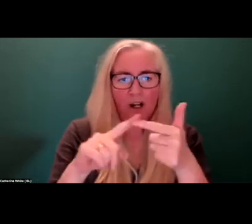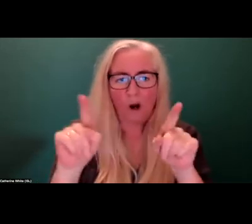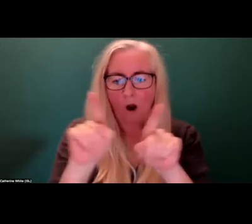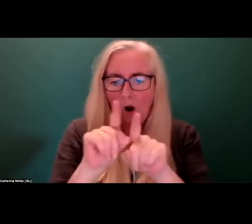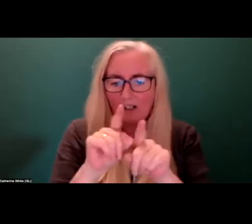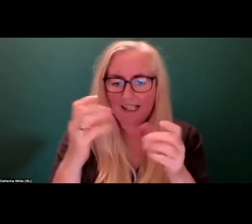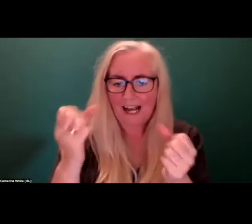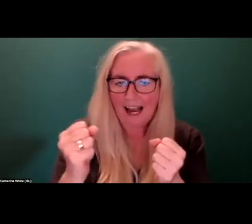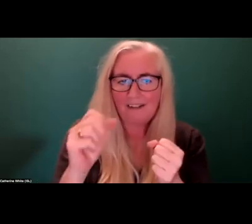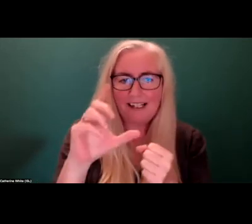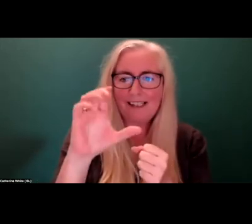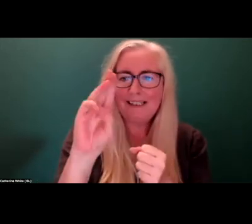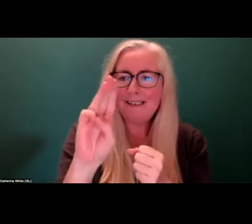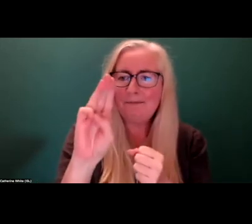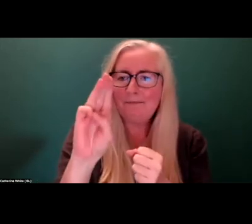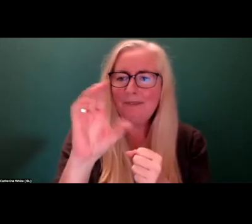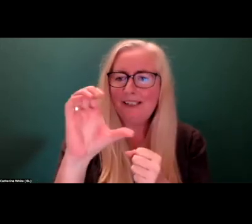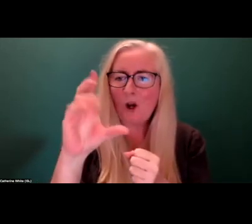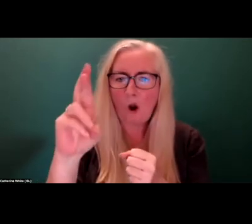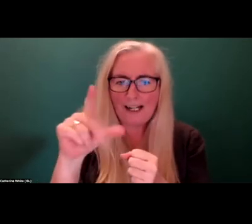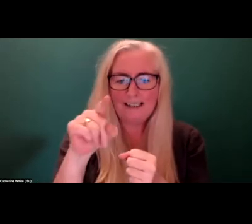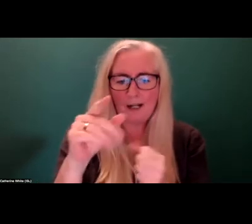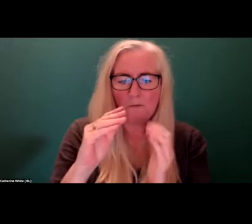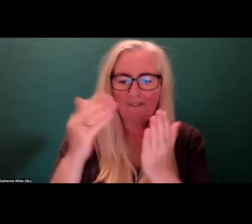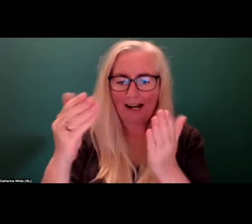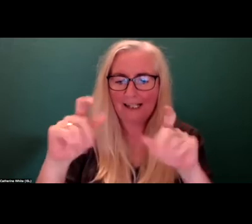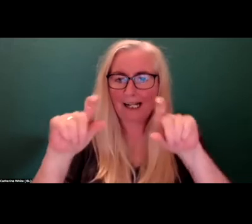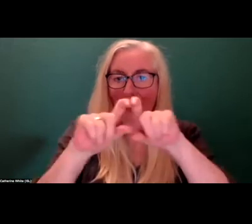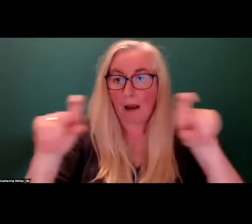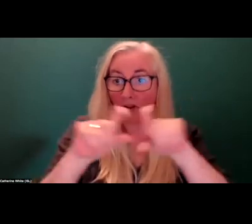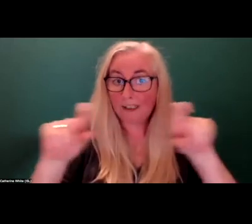And we also have Judith from PCR who is providing real time captioning.